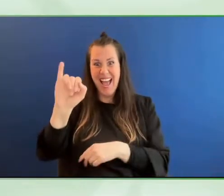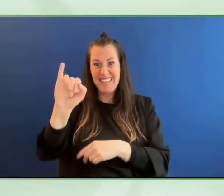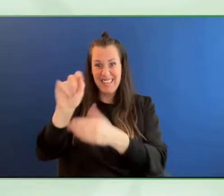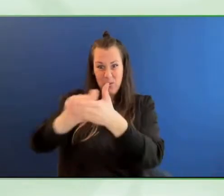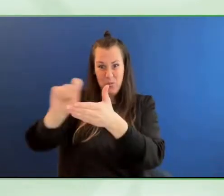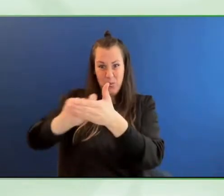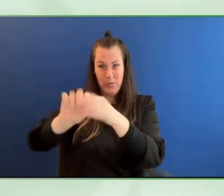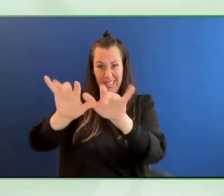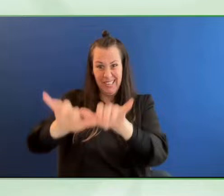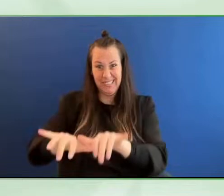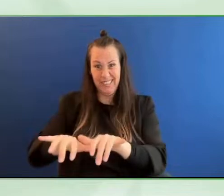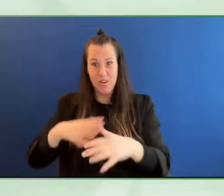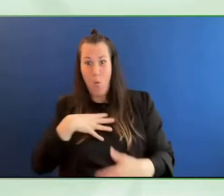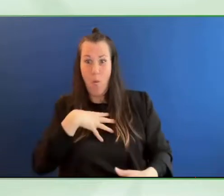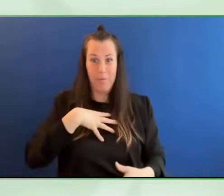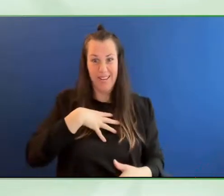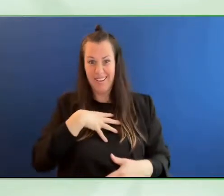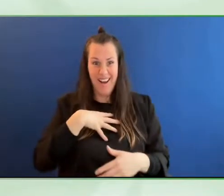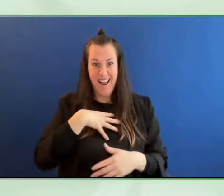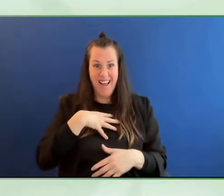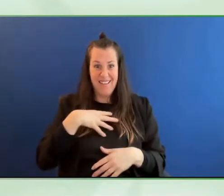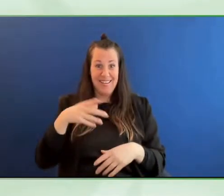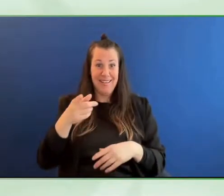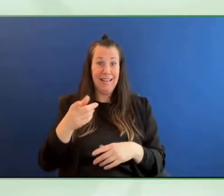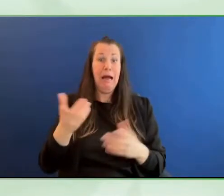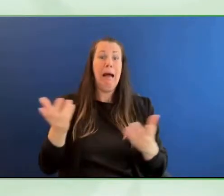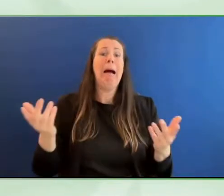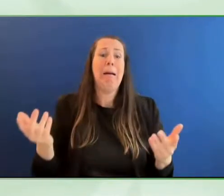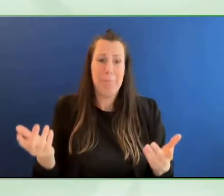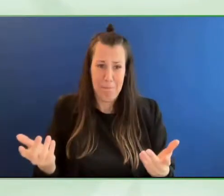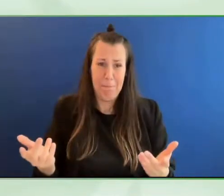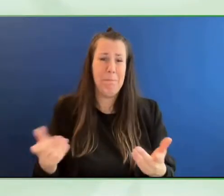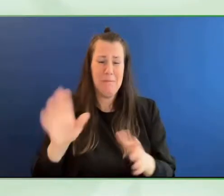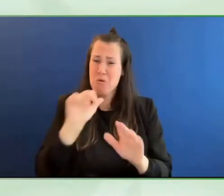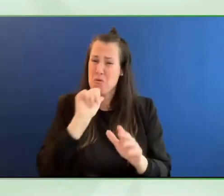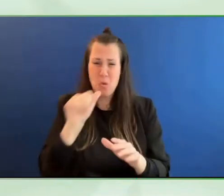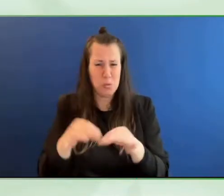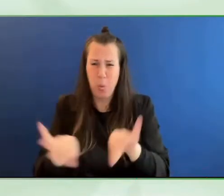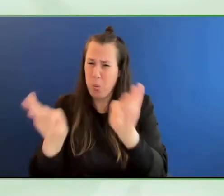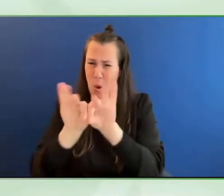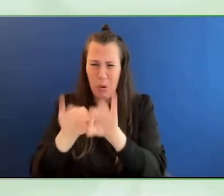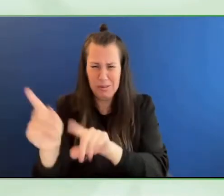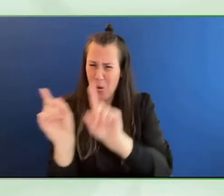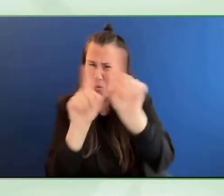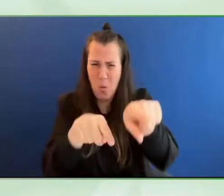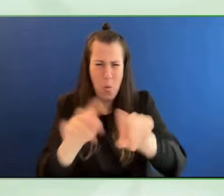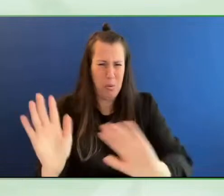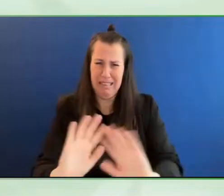but when we were talking before I would never want to have an AI description of when I'm